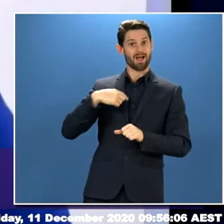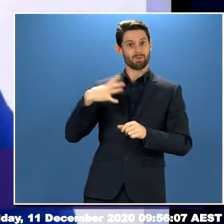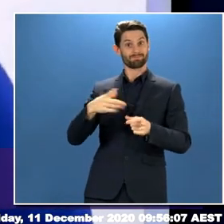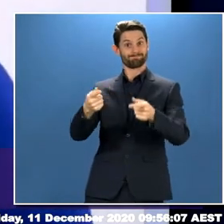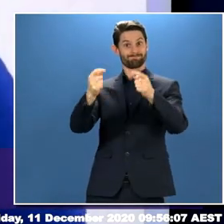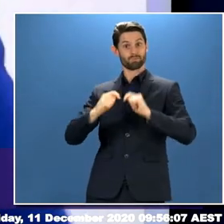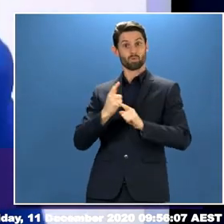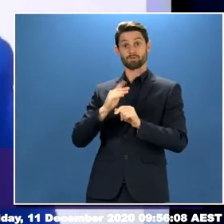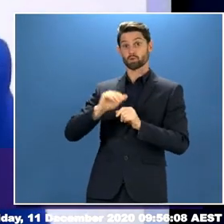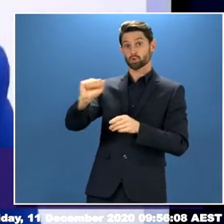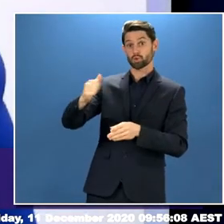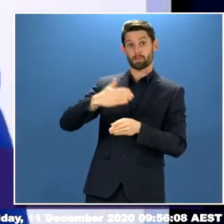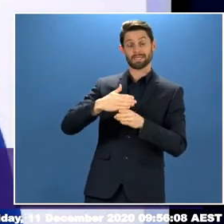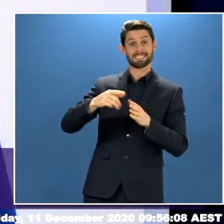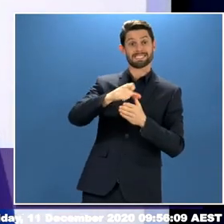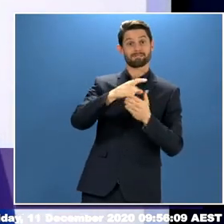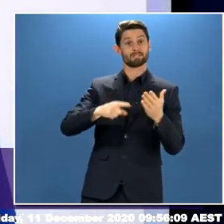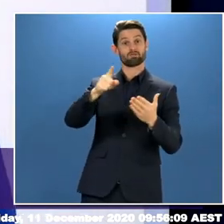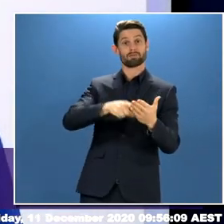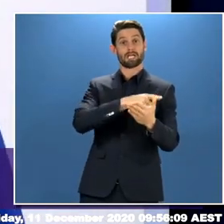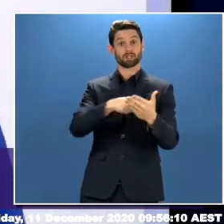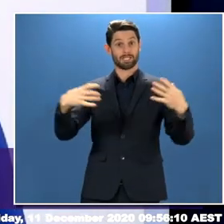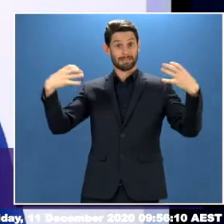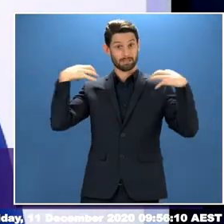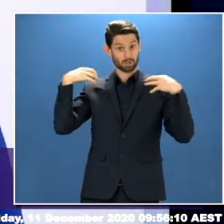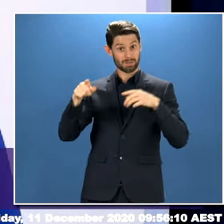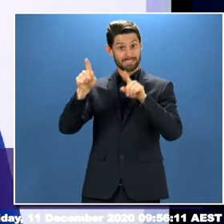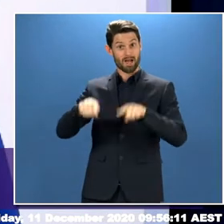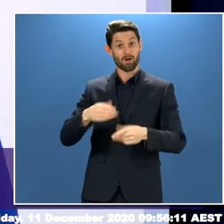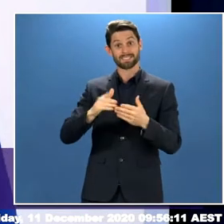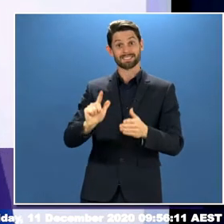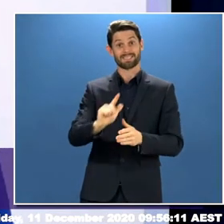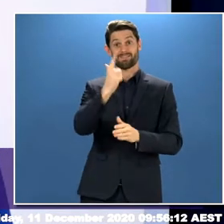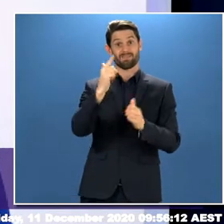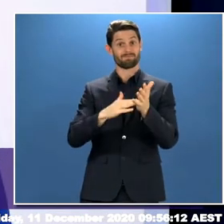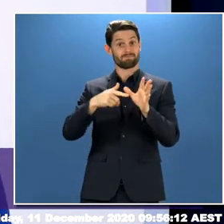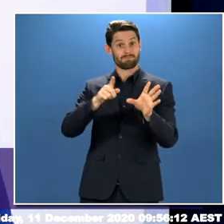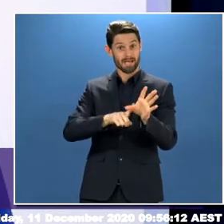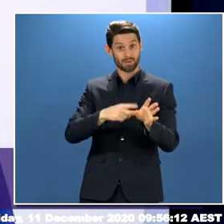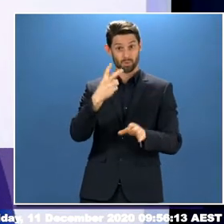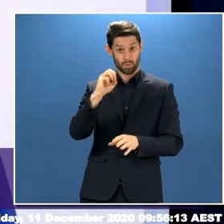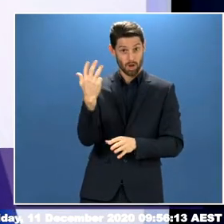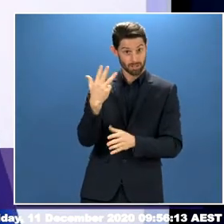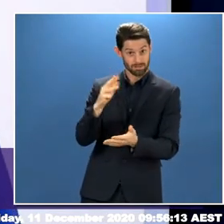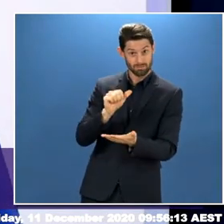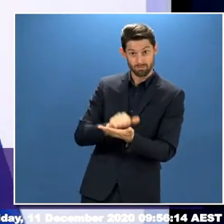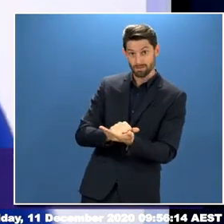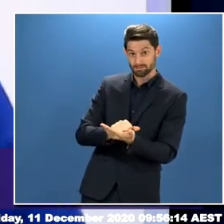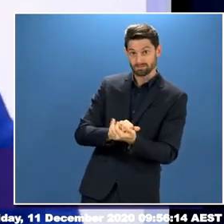You were appointed to this role and commenced on 7 May last year, 2019. Yes.